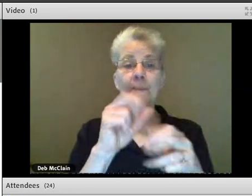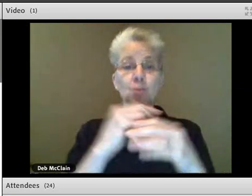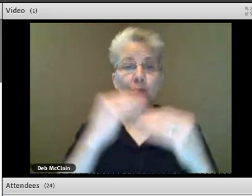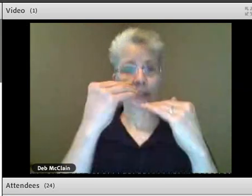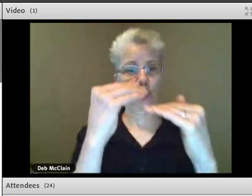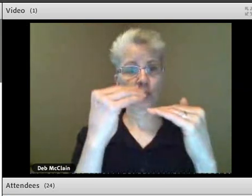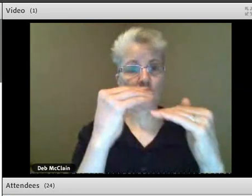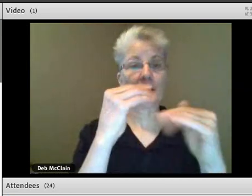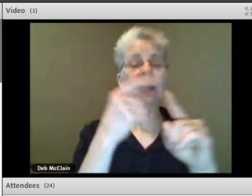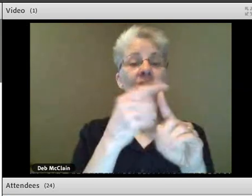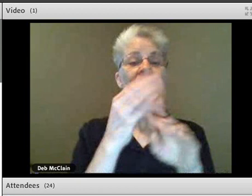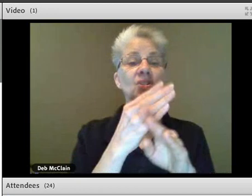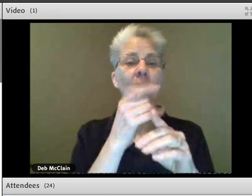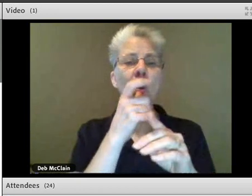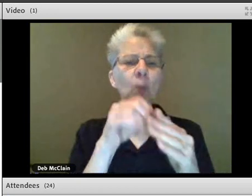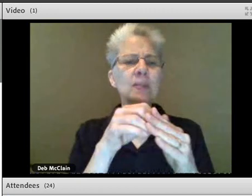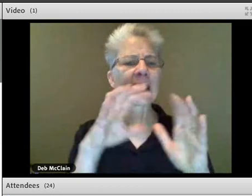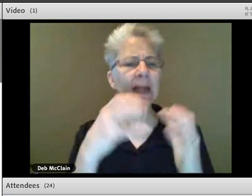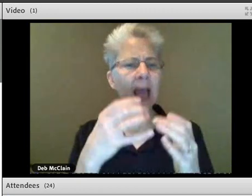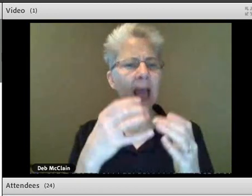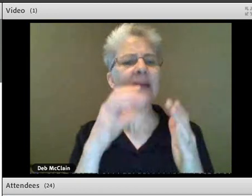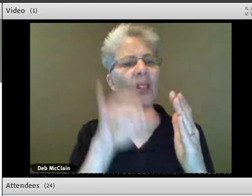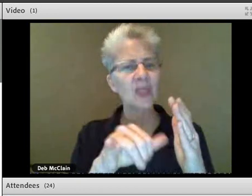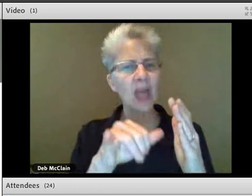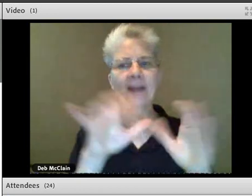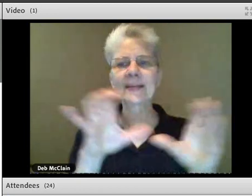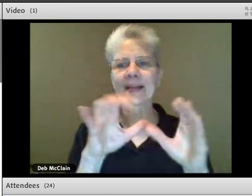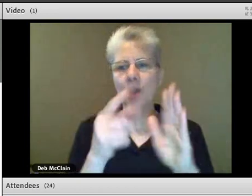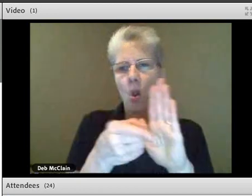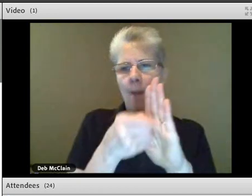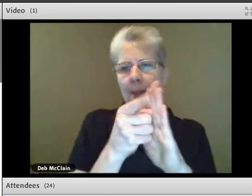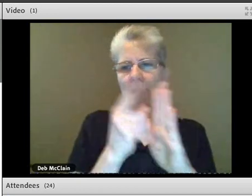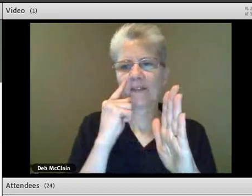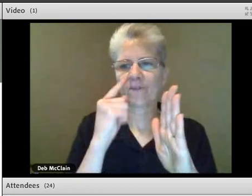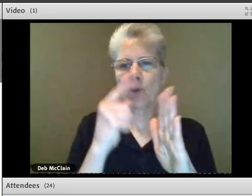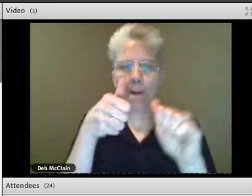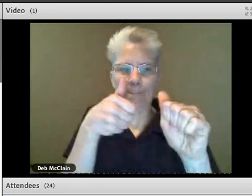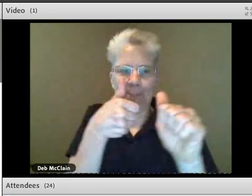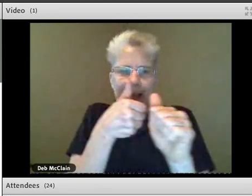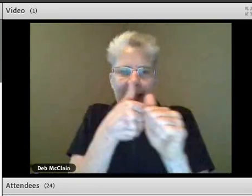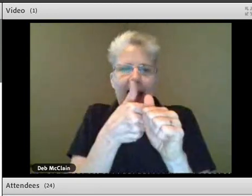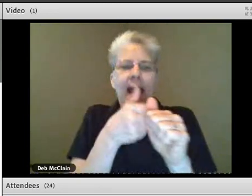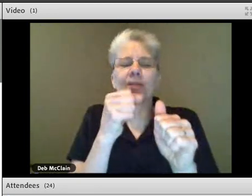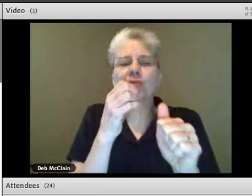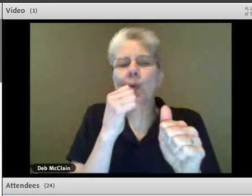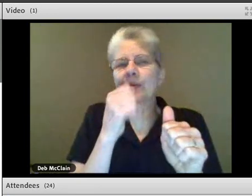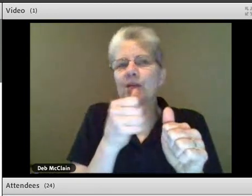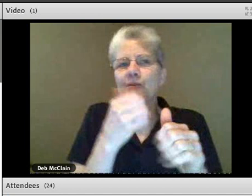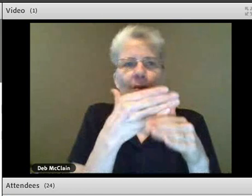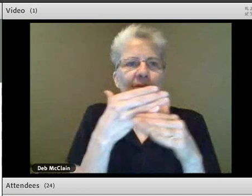based off of who was in the class, it does it all automatically for you behind-the-scenes, so there's no sharing settings you have to click through